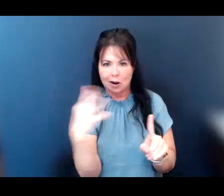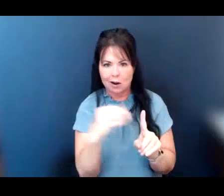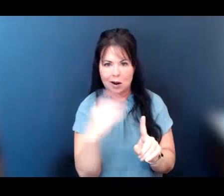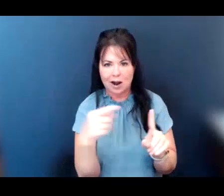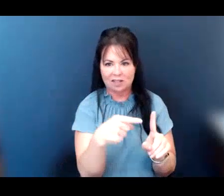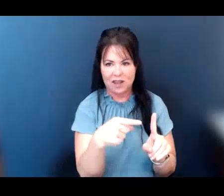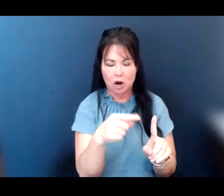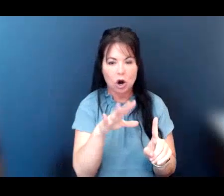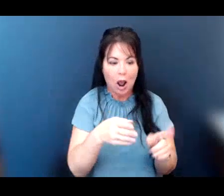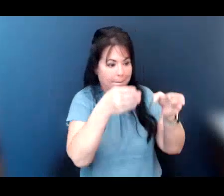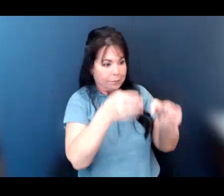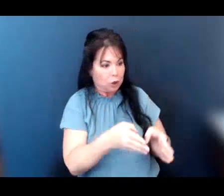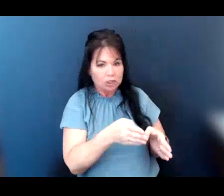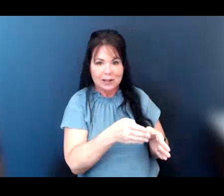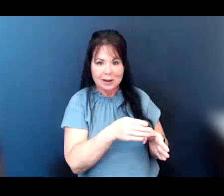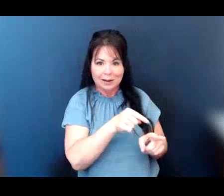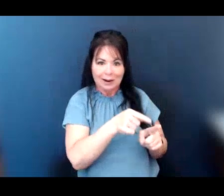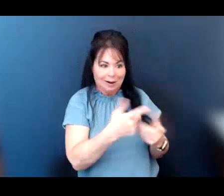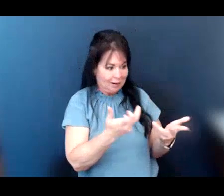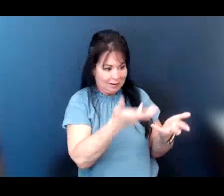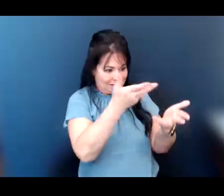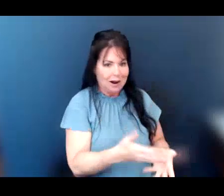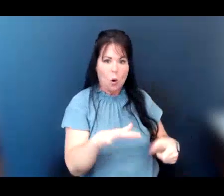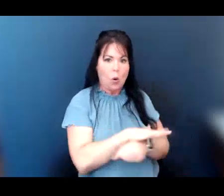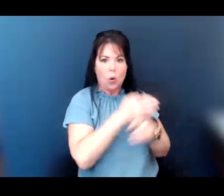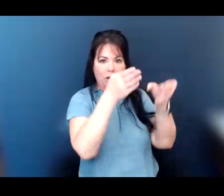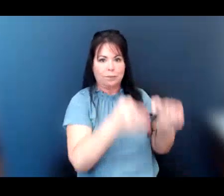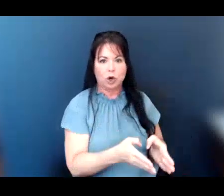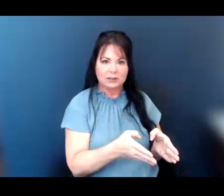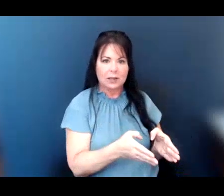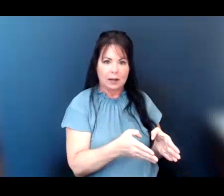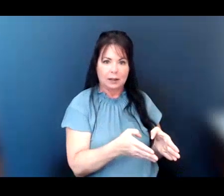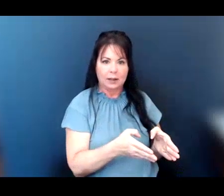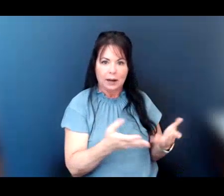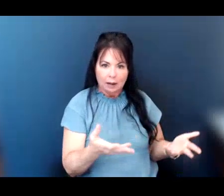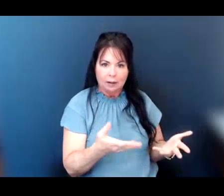They're not just one portion of their being. They are a person who, again, has a lived experience